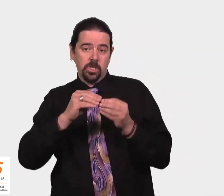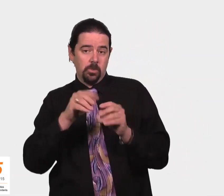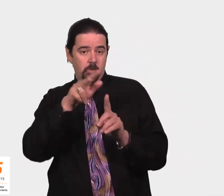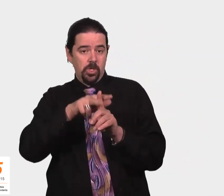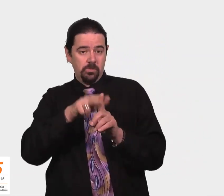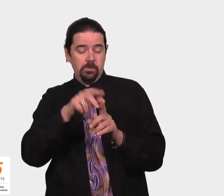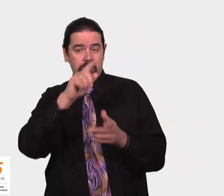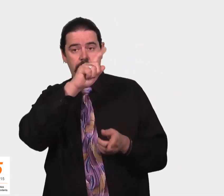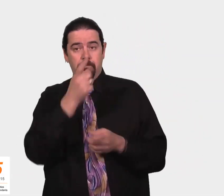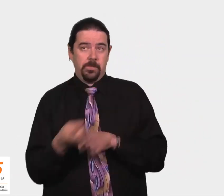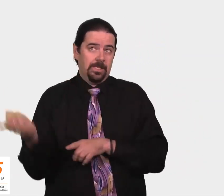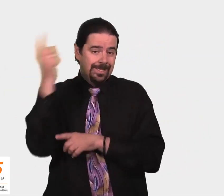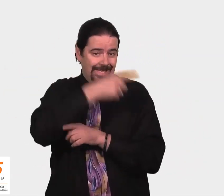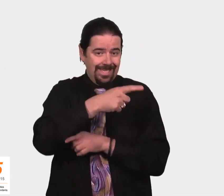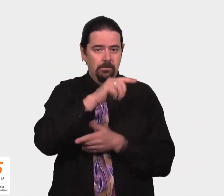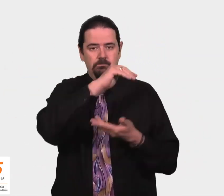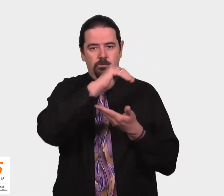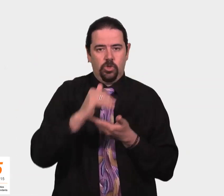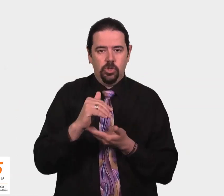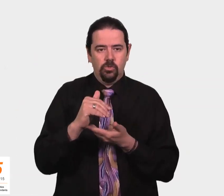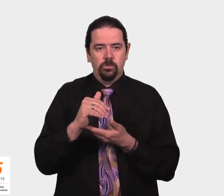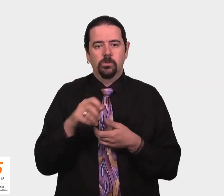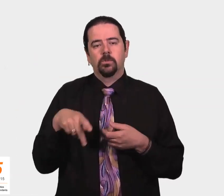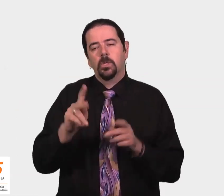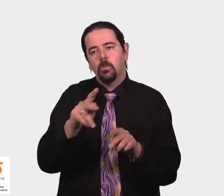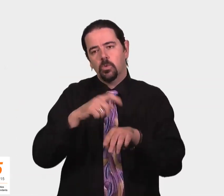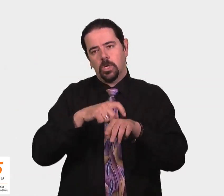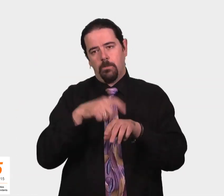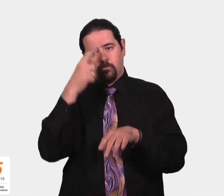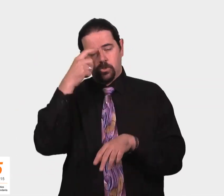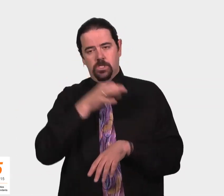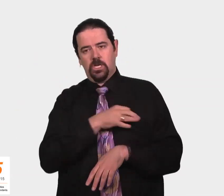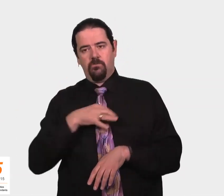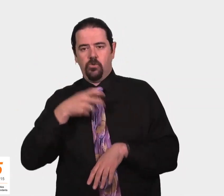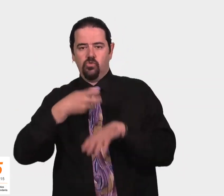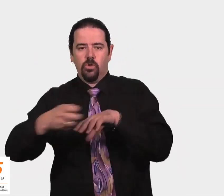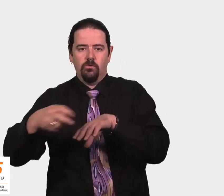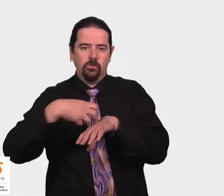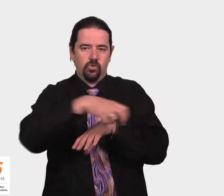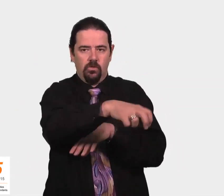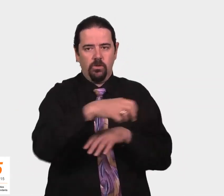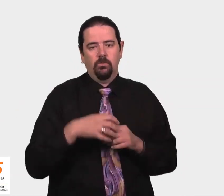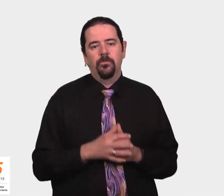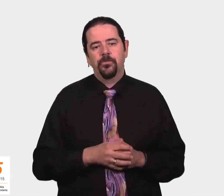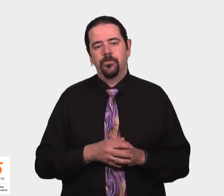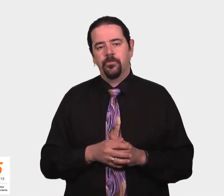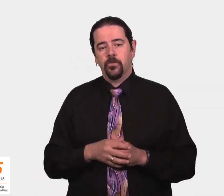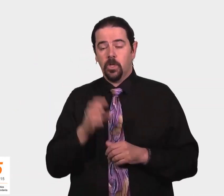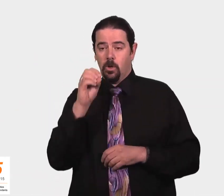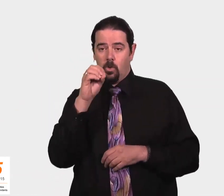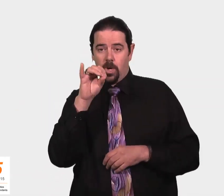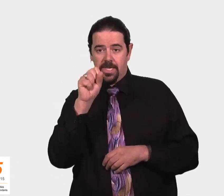Also, the number of appointments per day may be reduced to allow time for staff to travel to appointments with consumers.